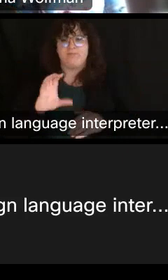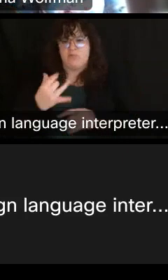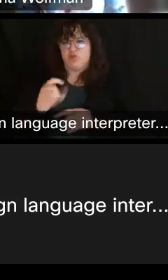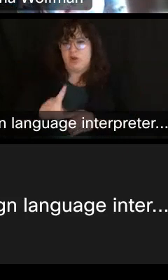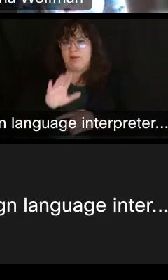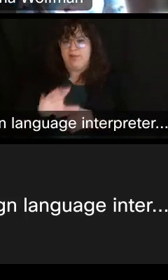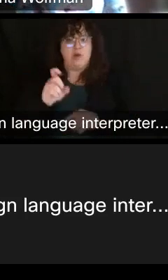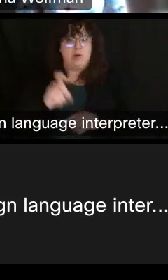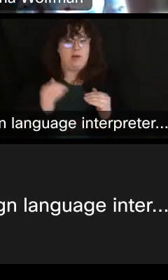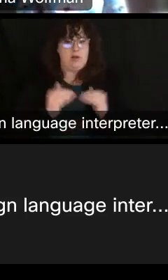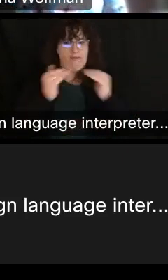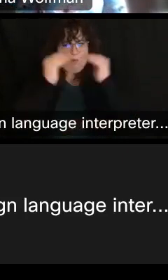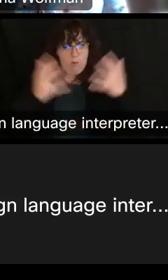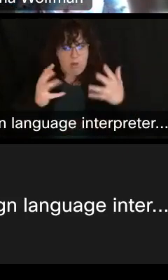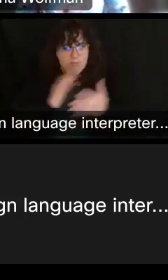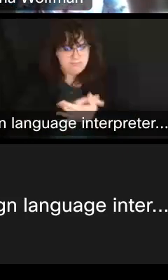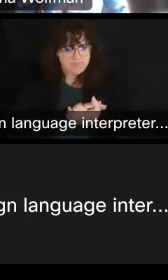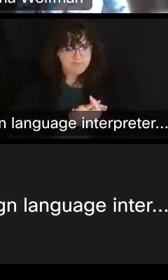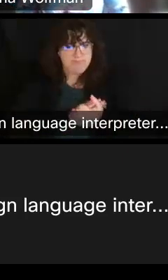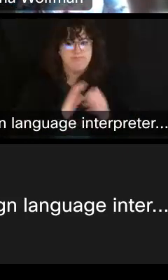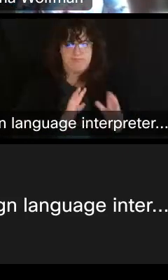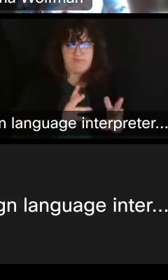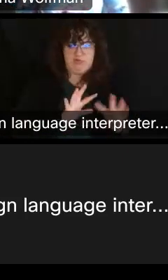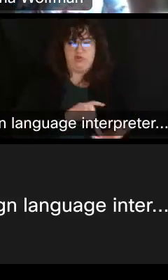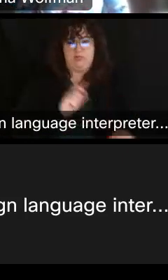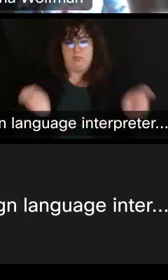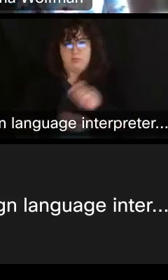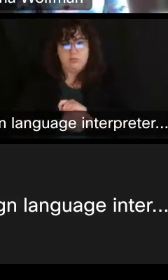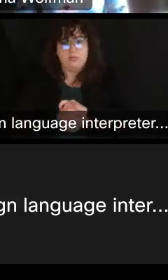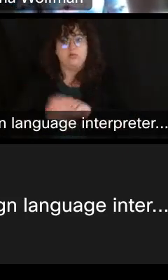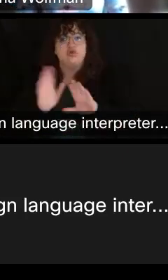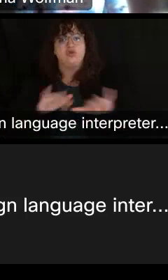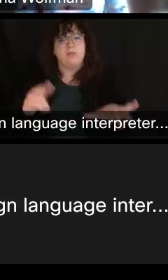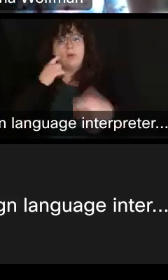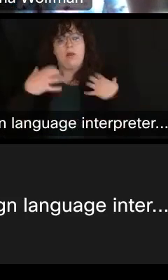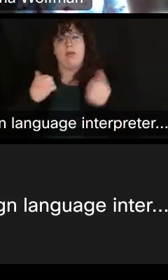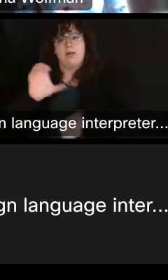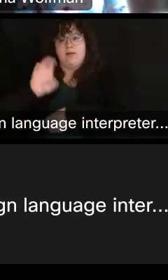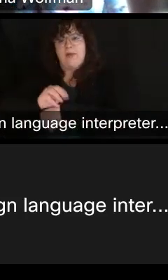now transition to children's mental health case management services, and before I turn it over to